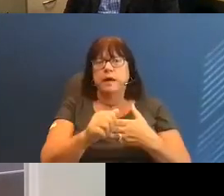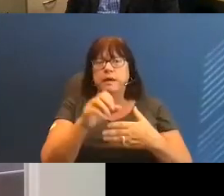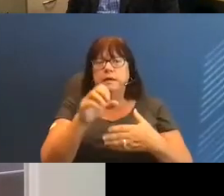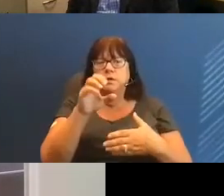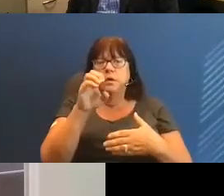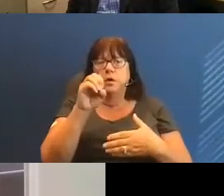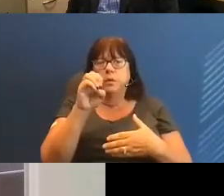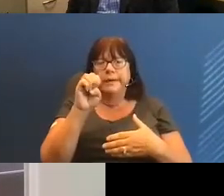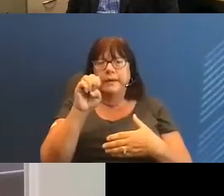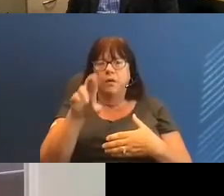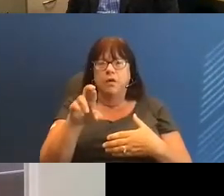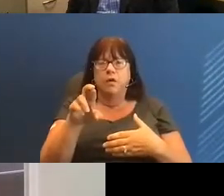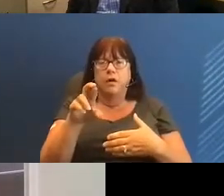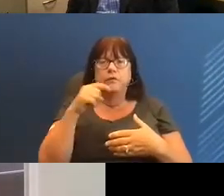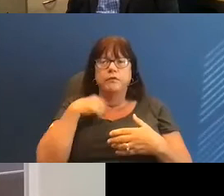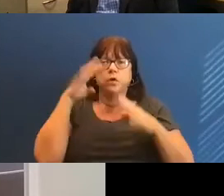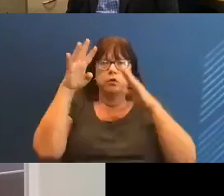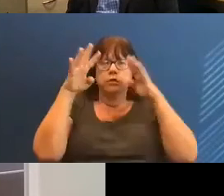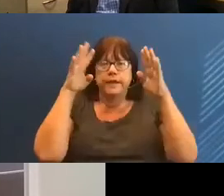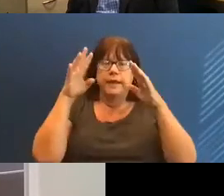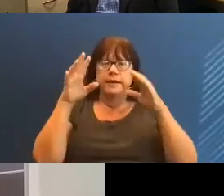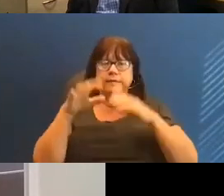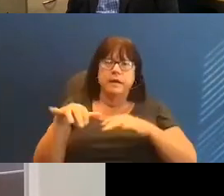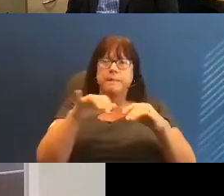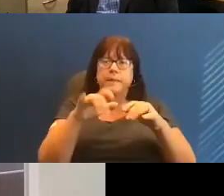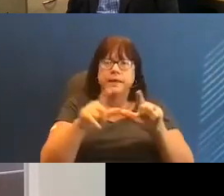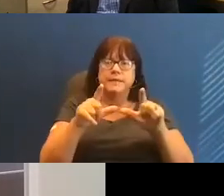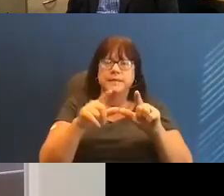you are probably already familiar with them. The most permissive type of open license is the cc